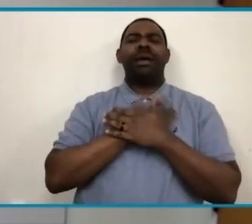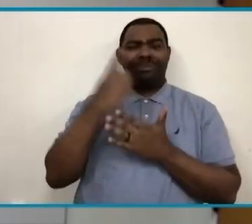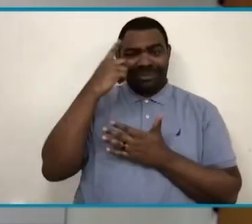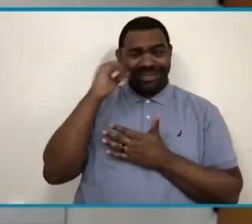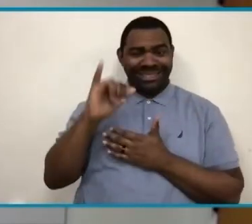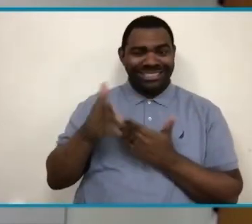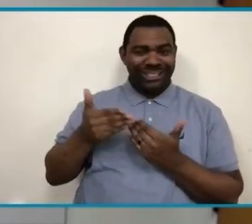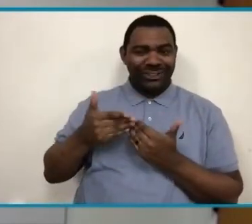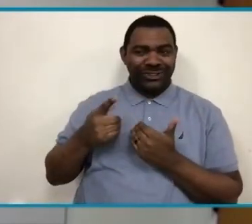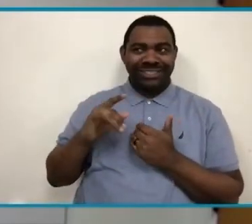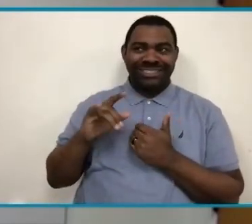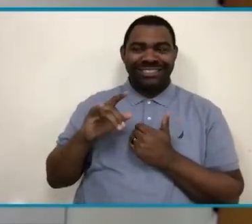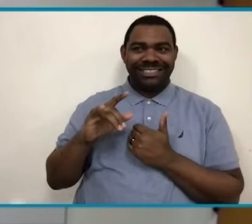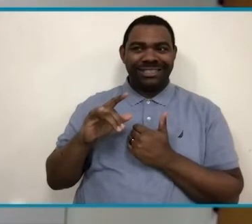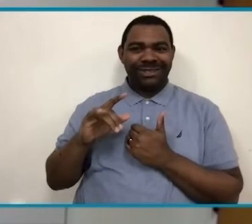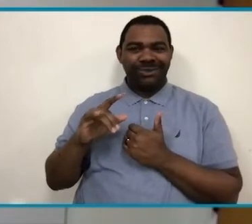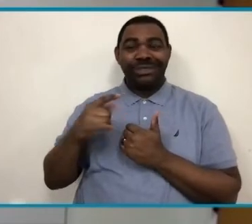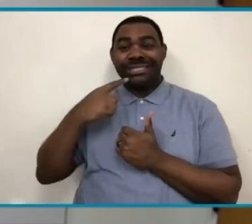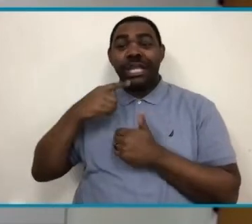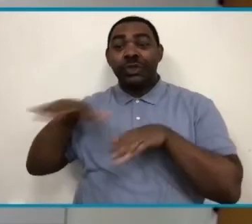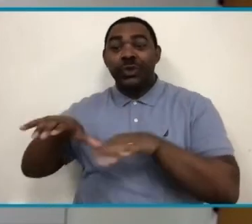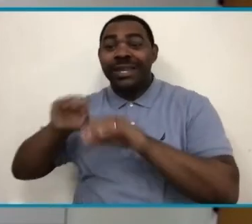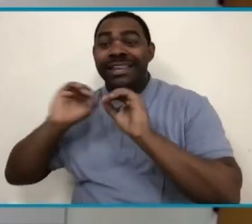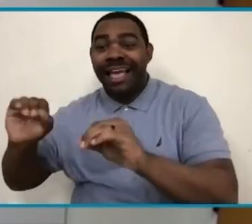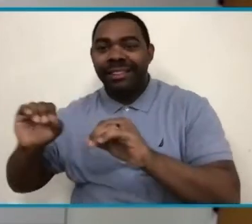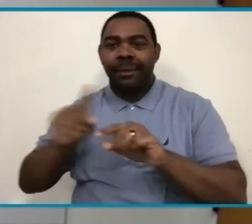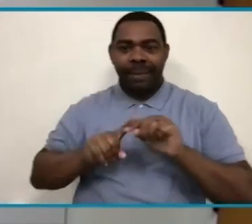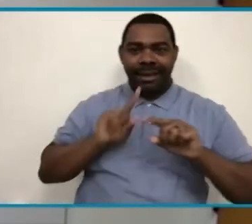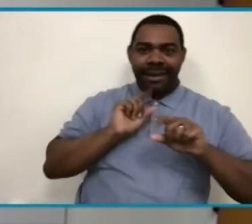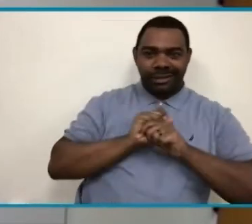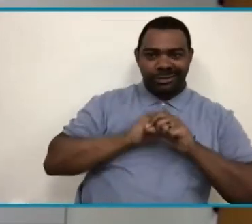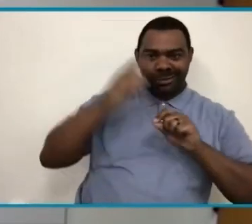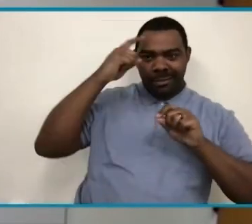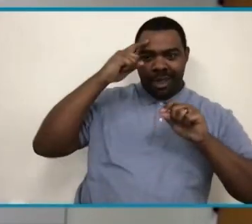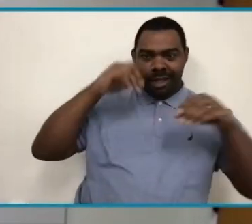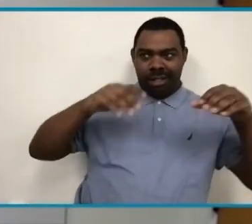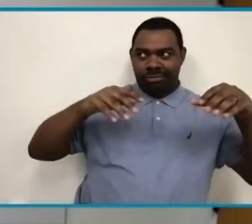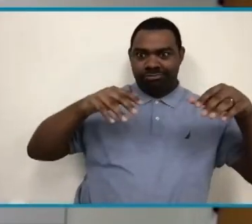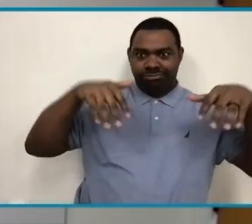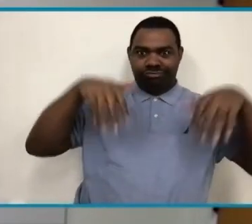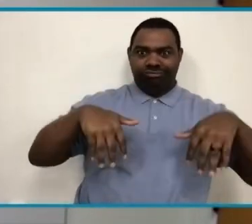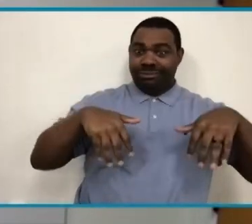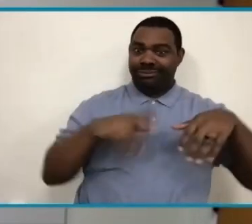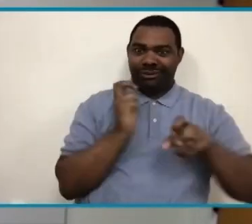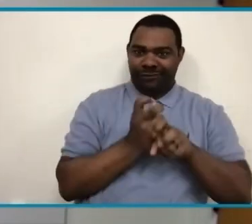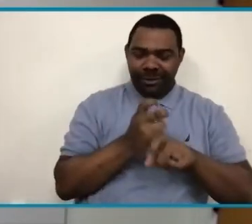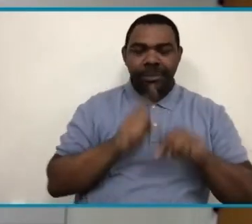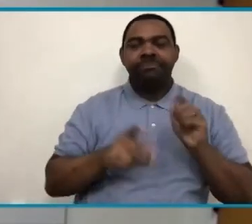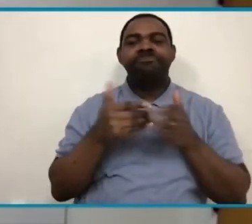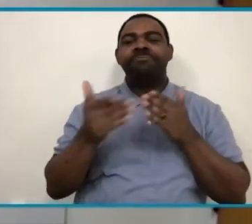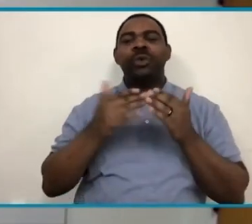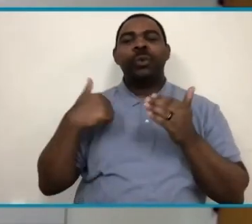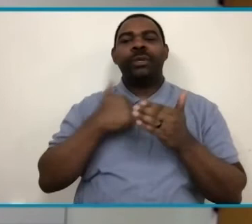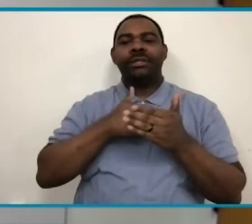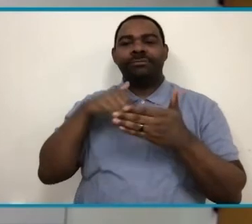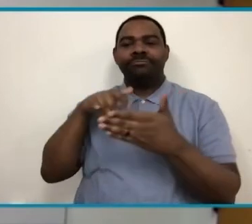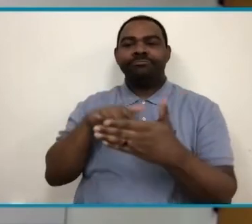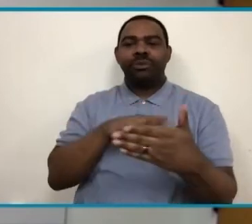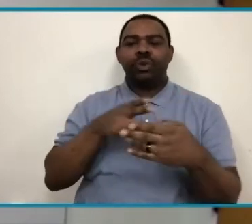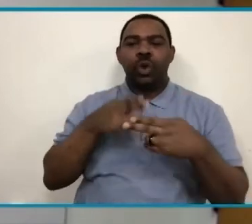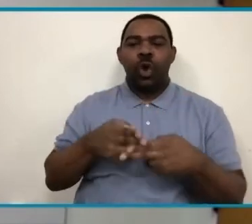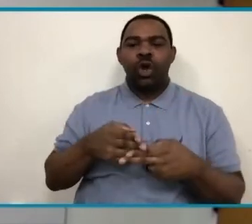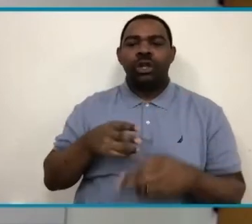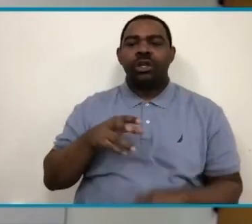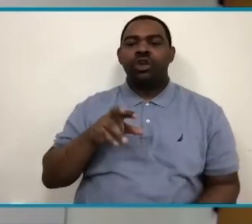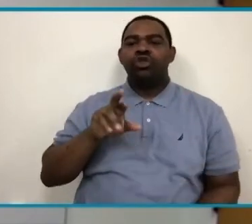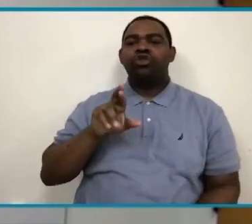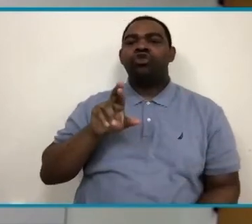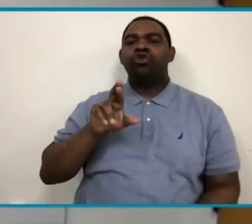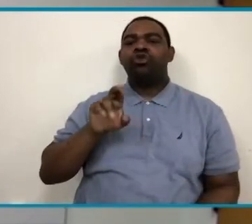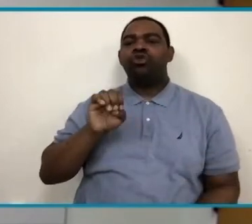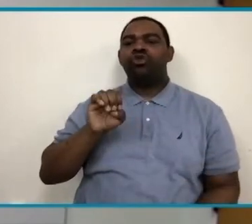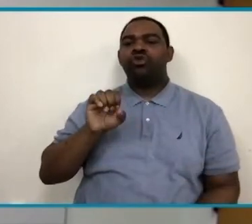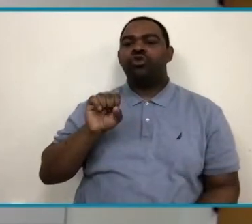But this is an area of investigation called resting state, and there are data showing